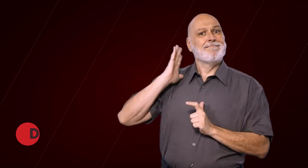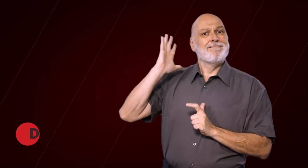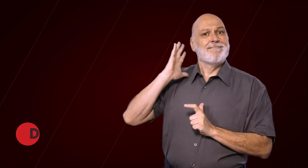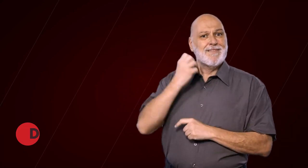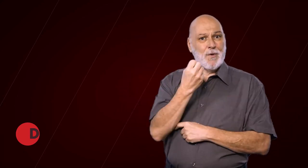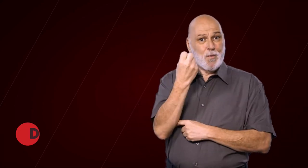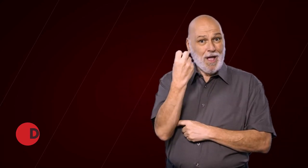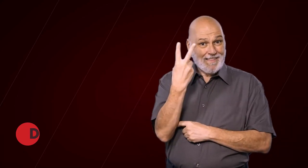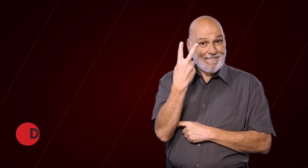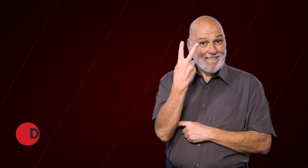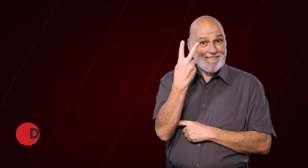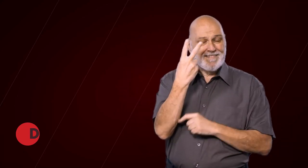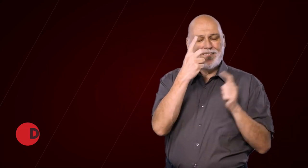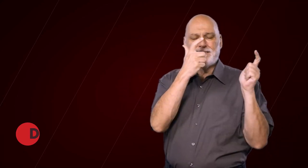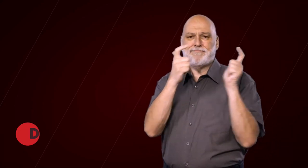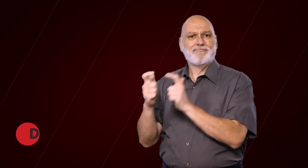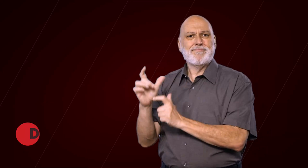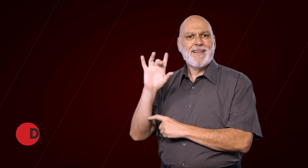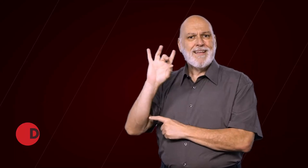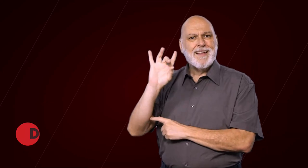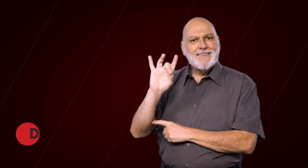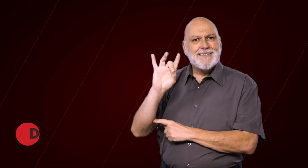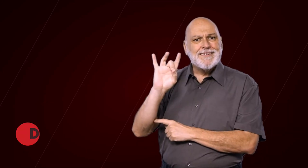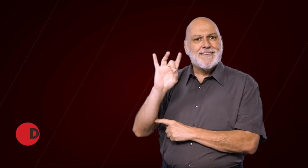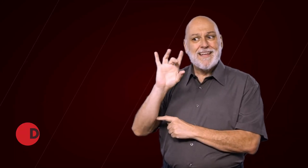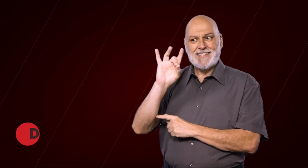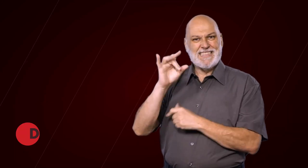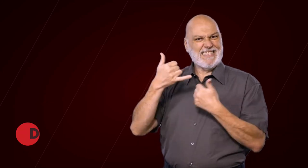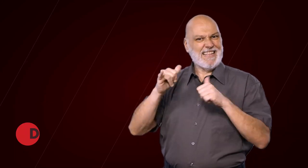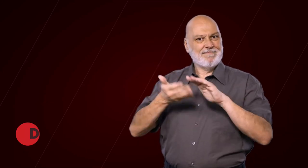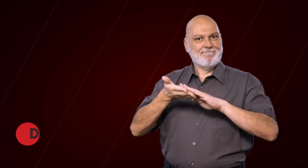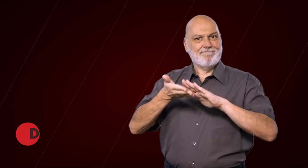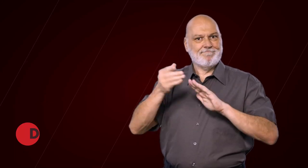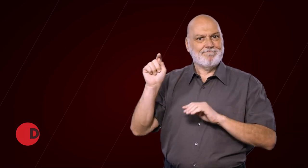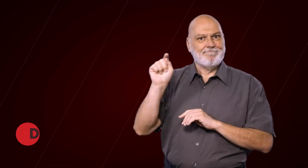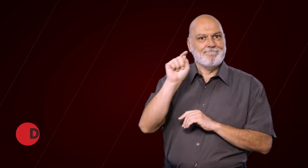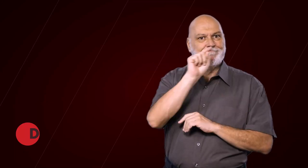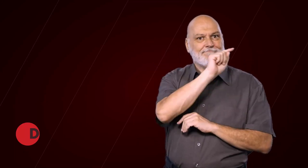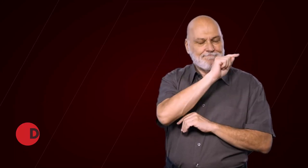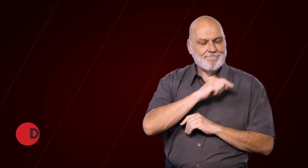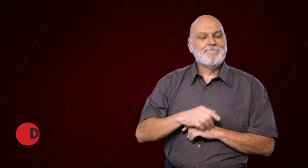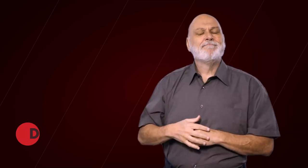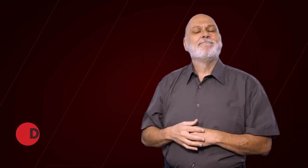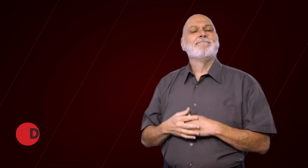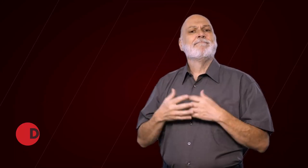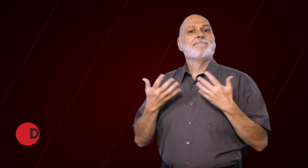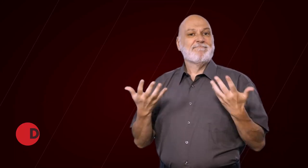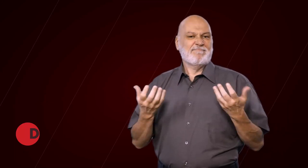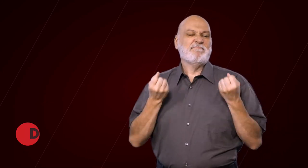We had 12 Deaf schools, and now there are 8 Deaf schools still operating.